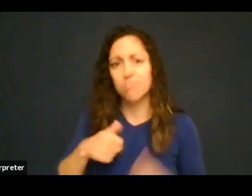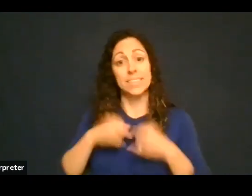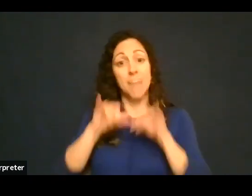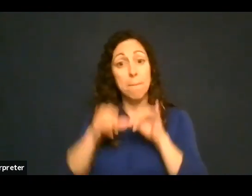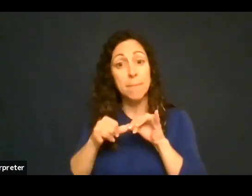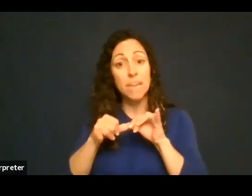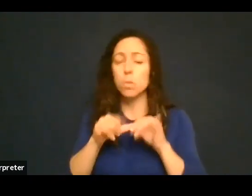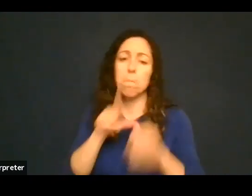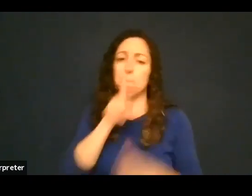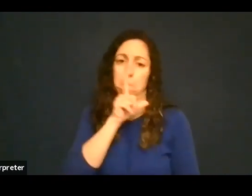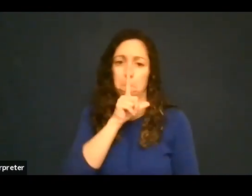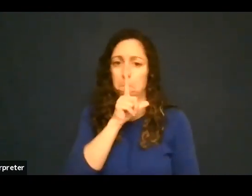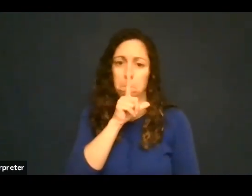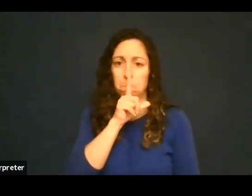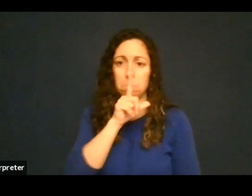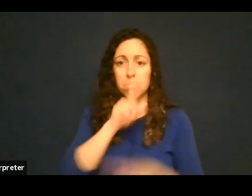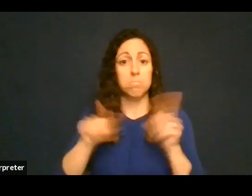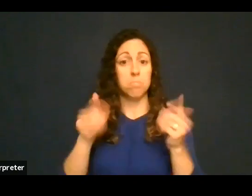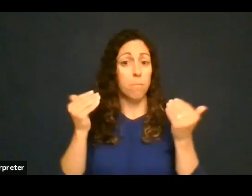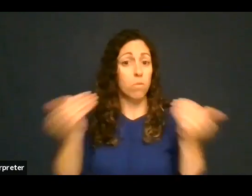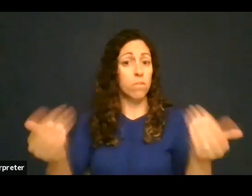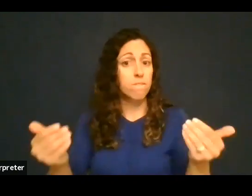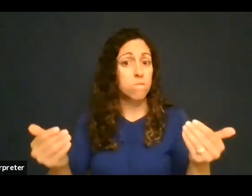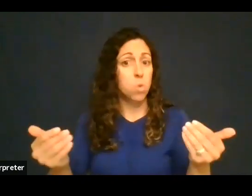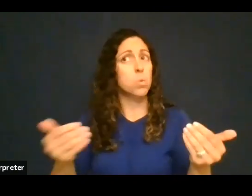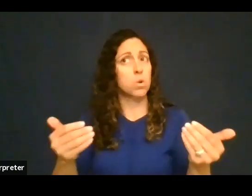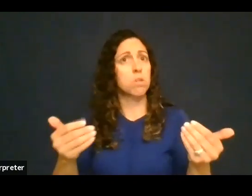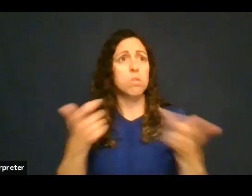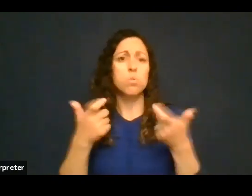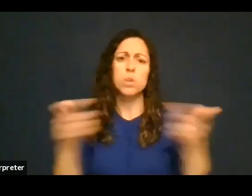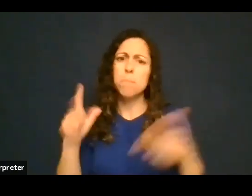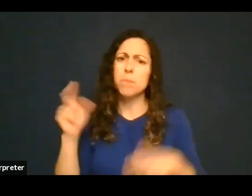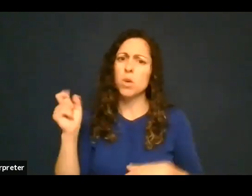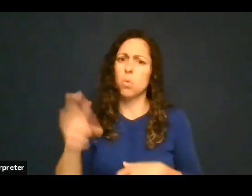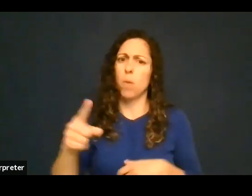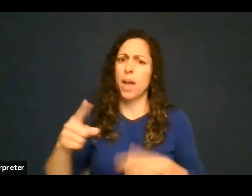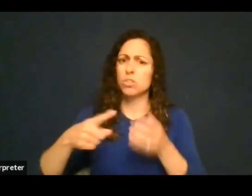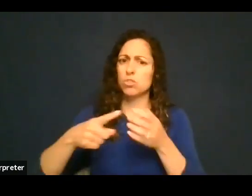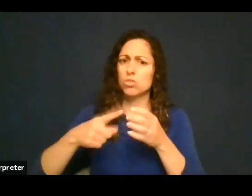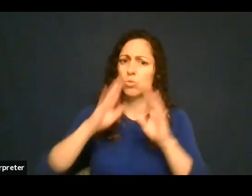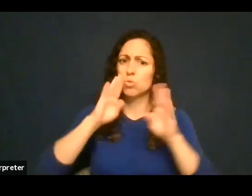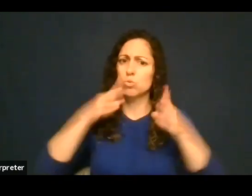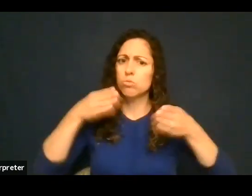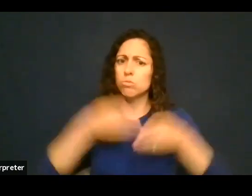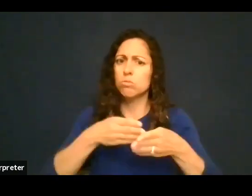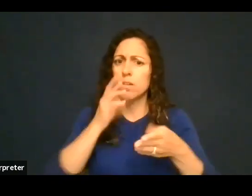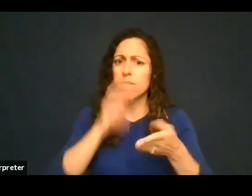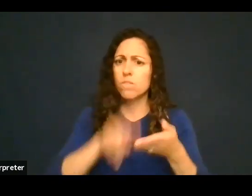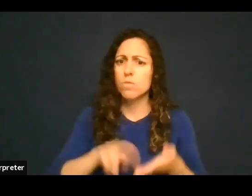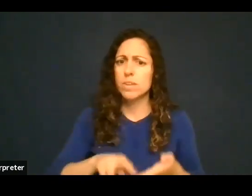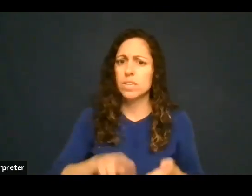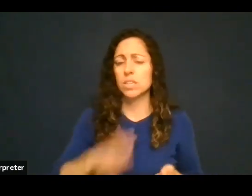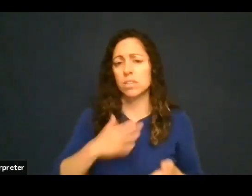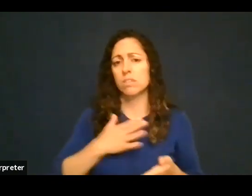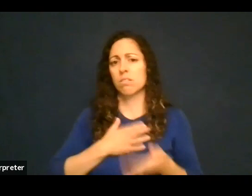and I think will be something that-- Lisa Schimmenti is the advisor I was working with. I think she'll be exploring that in the mouse model